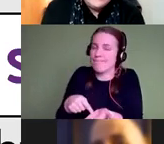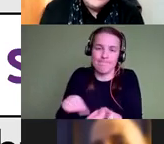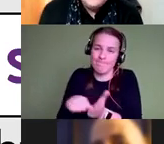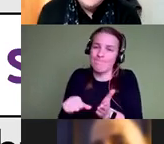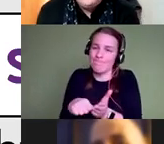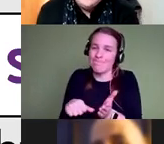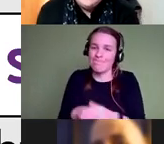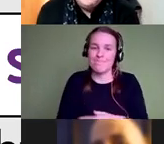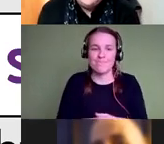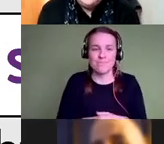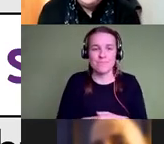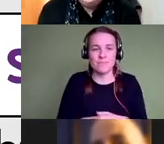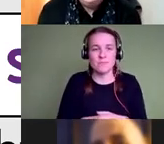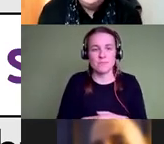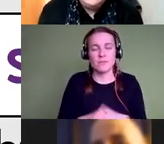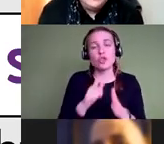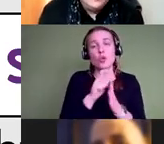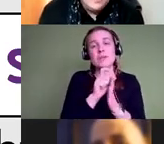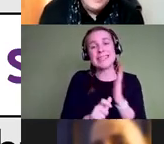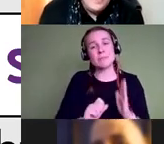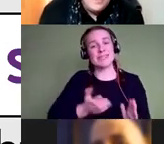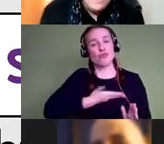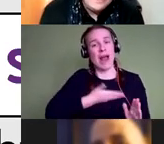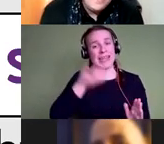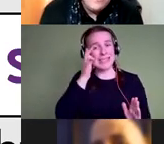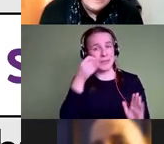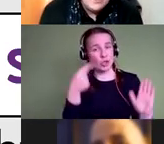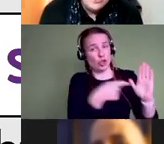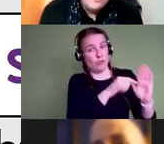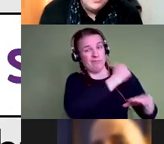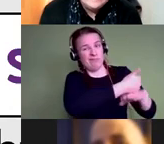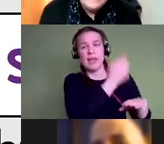minimum standards for people with disabilities, with an emphasis on "reasonable" adjustments. That word